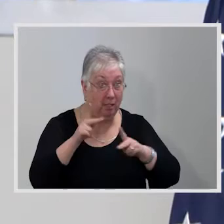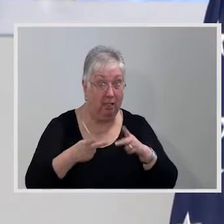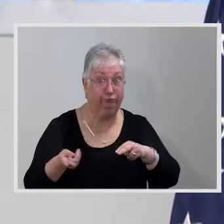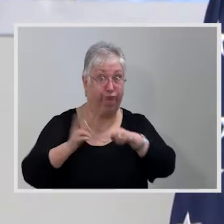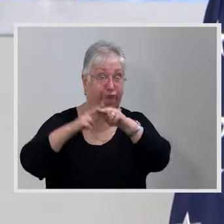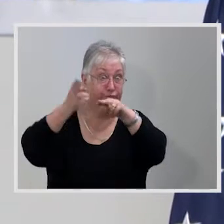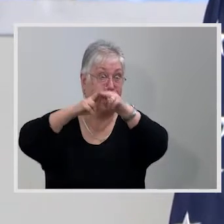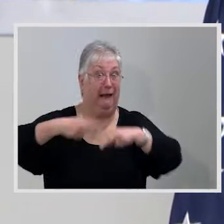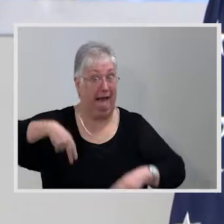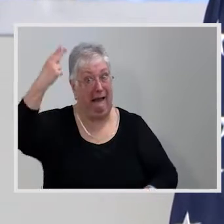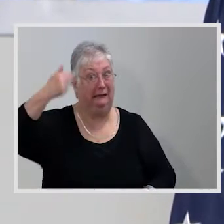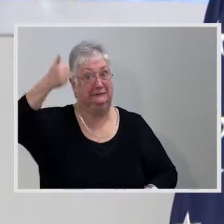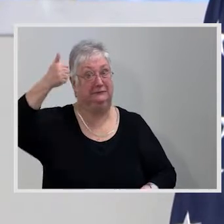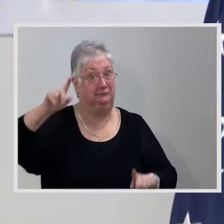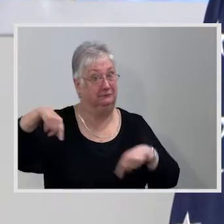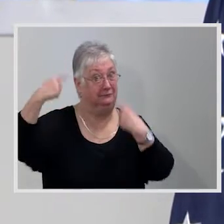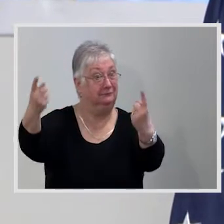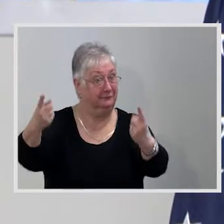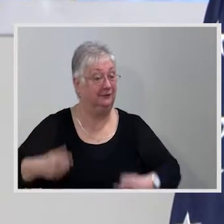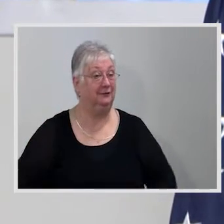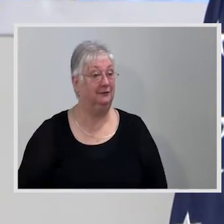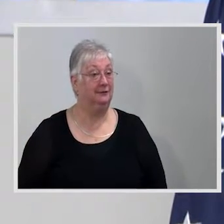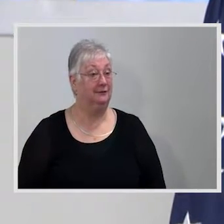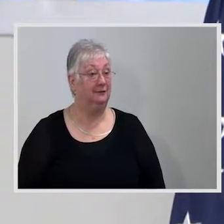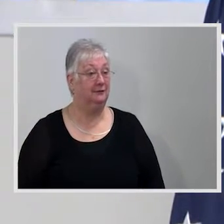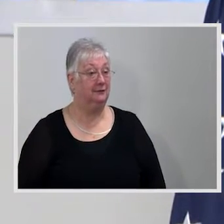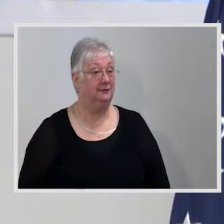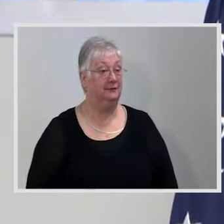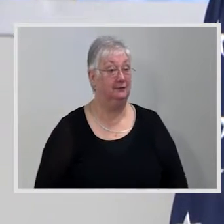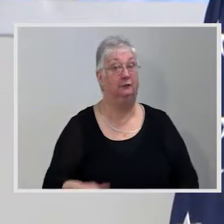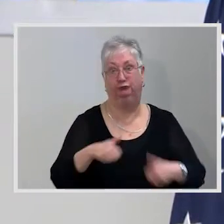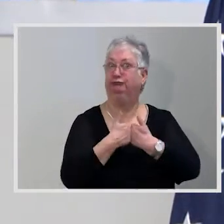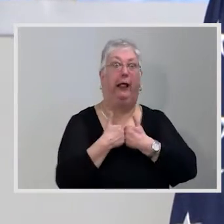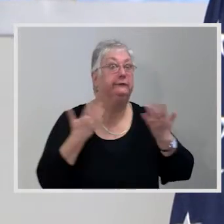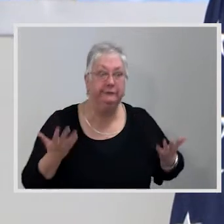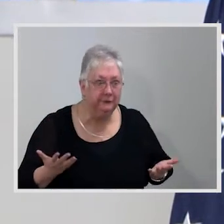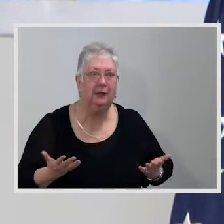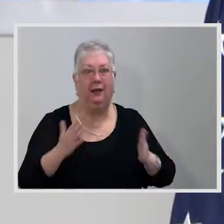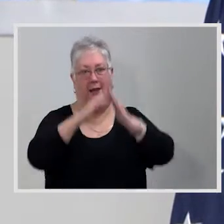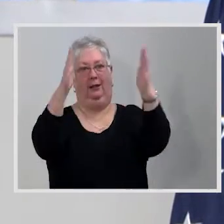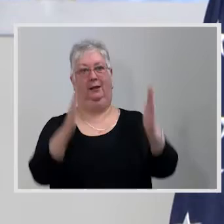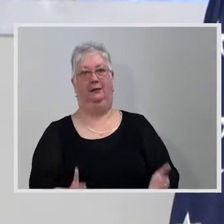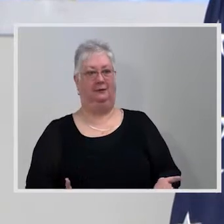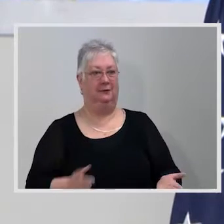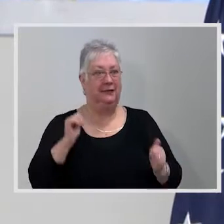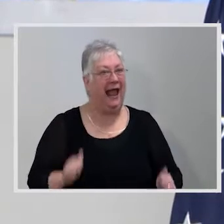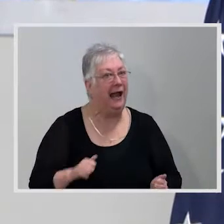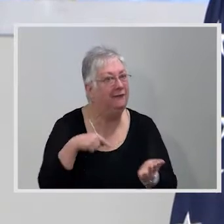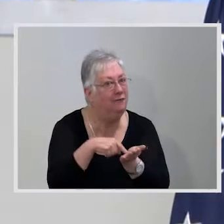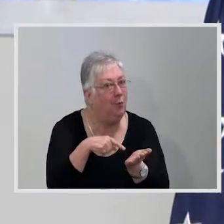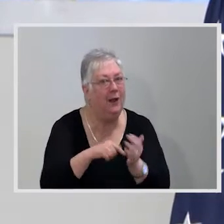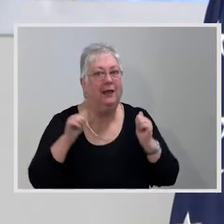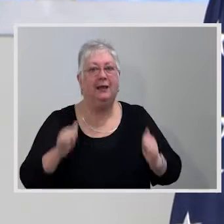AFFORDABILITY AS A REALLY FOCUSED CHALLENGE. SO THIS MAYOR SINCE SHE'S COME INTO OFFICE HAS MADE IT A TOP